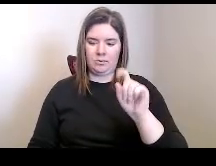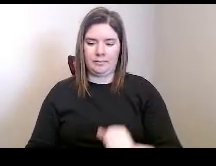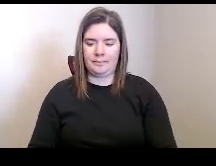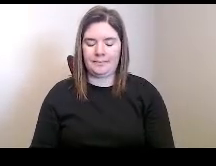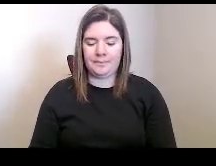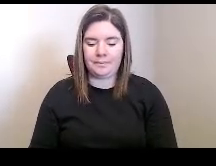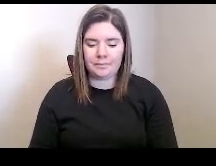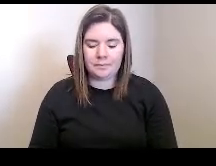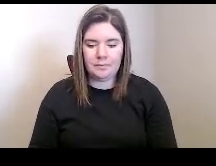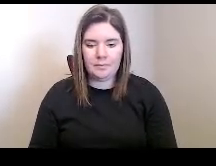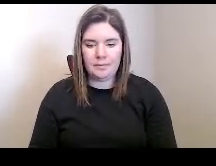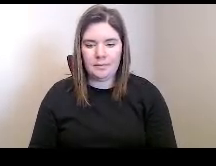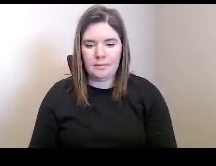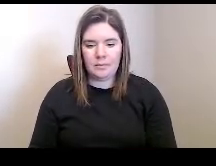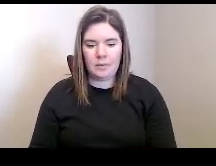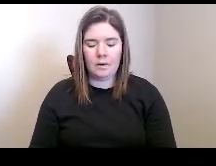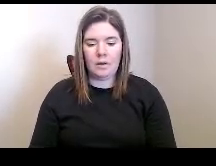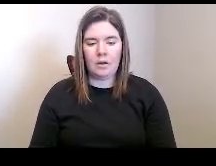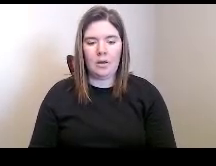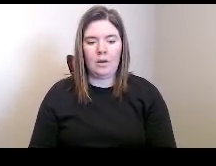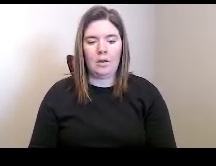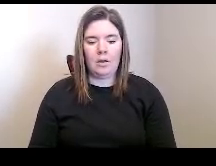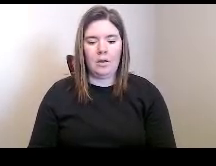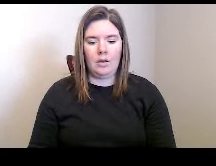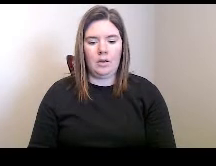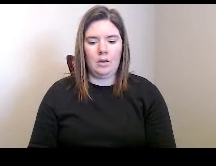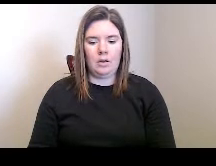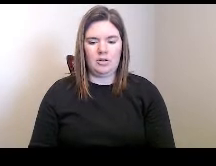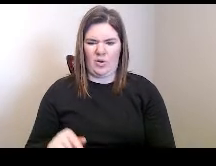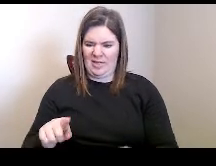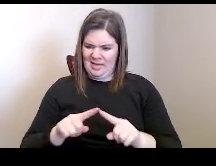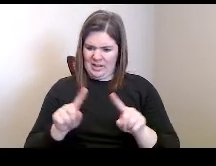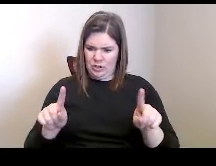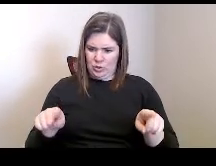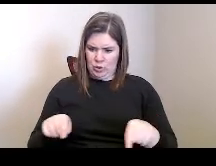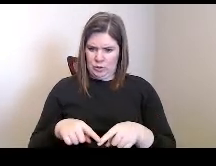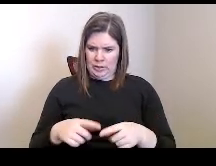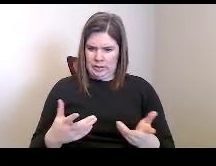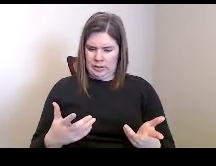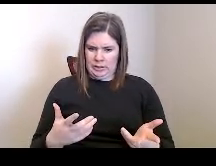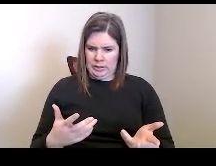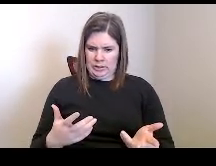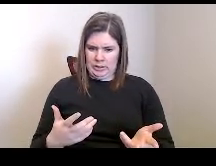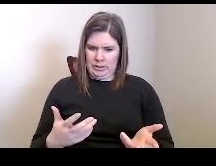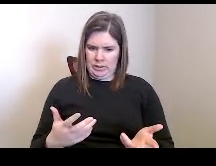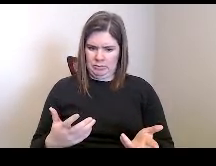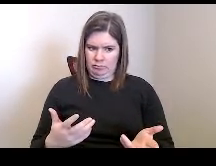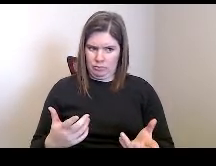Now we aren't seeing, on this screen that I'm showing, what that has actually done, so